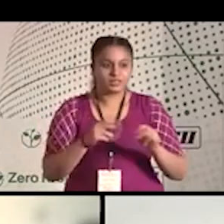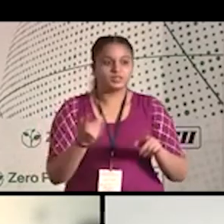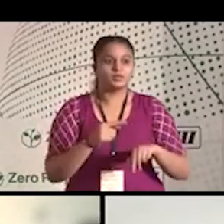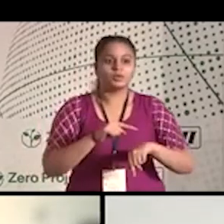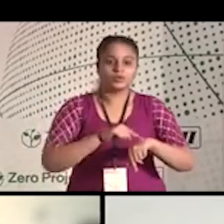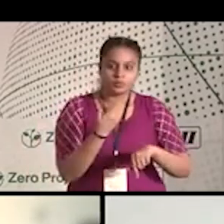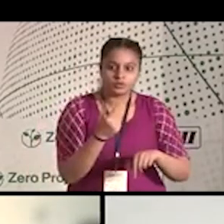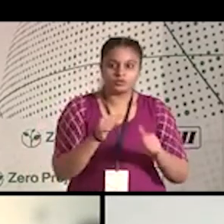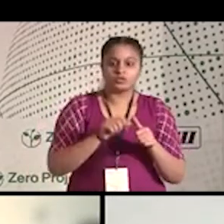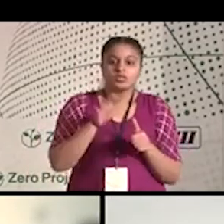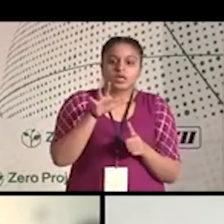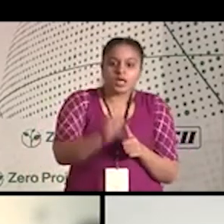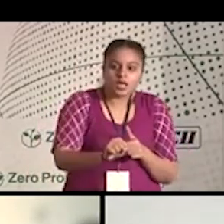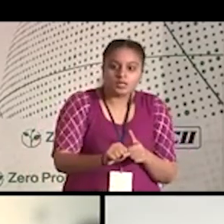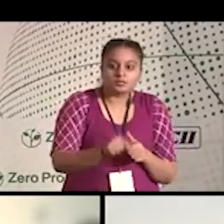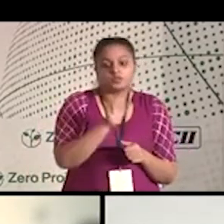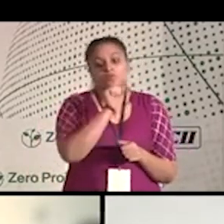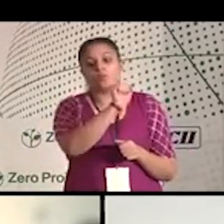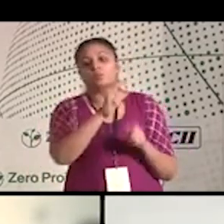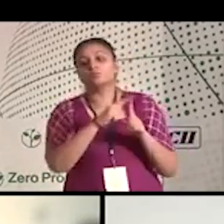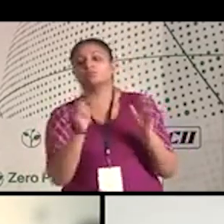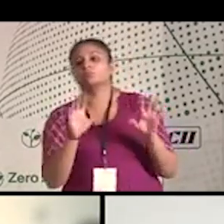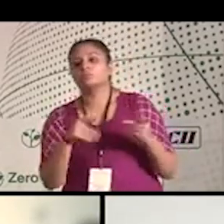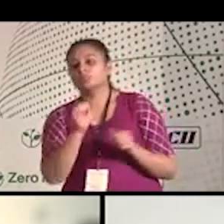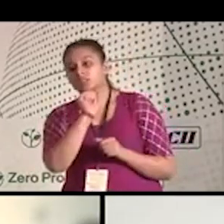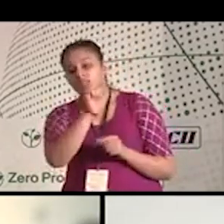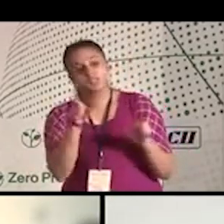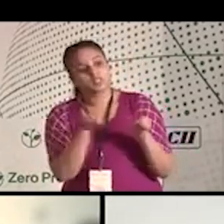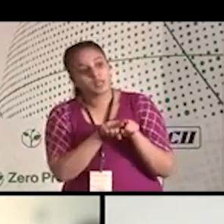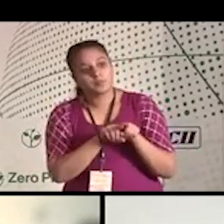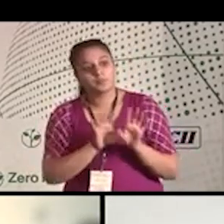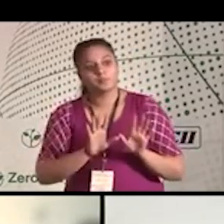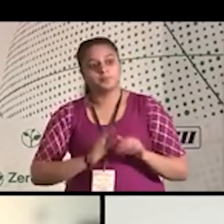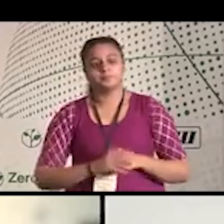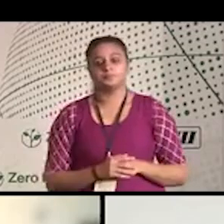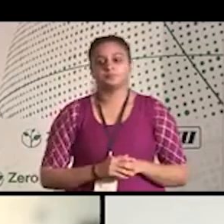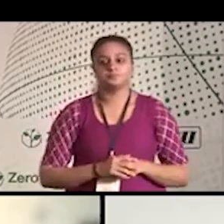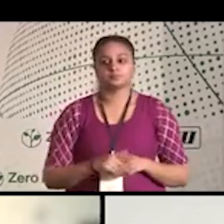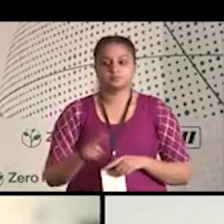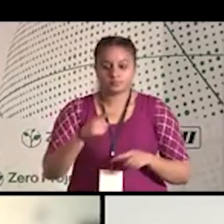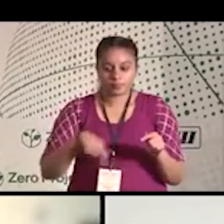like the way she did so, like the way she had an and. Sullivan we need to have